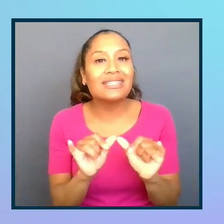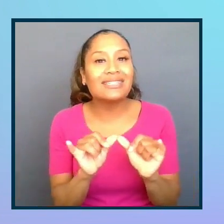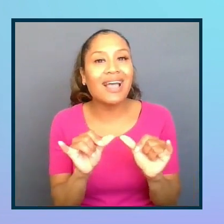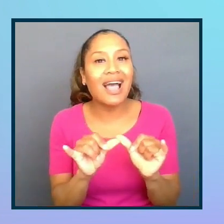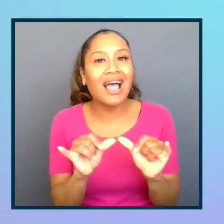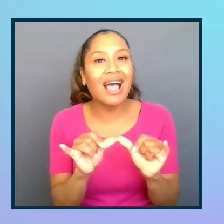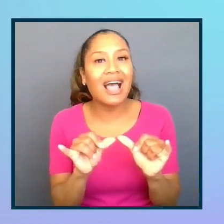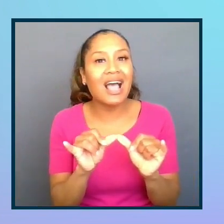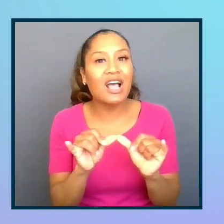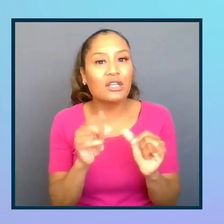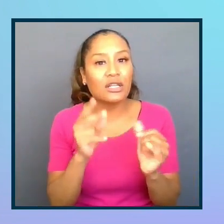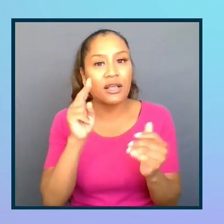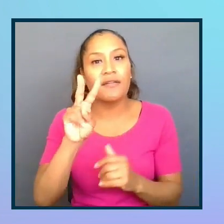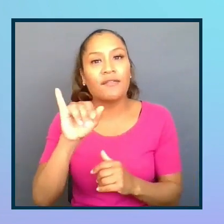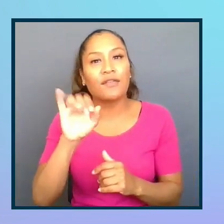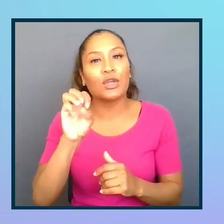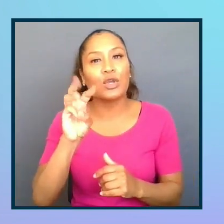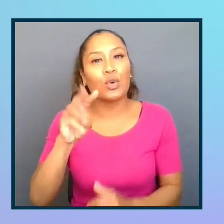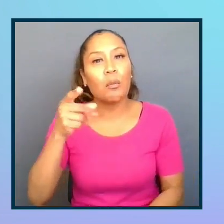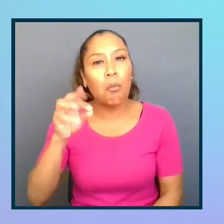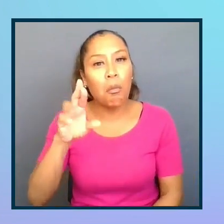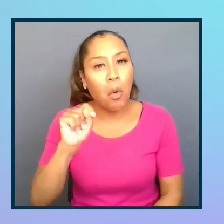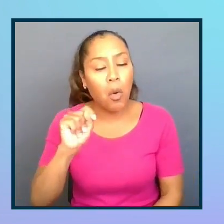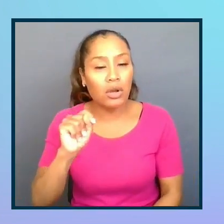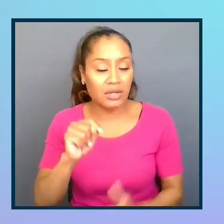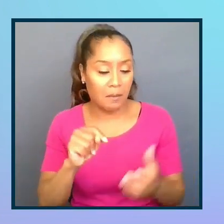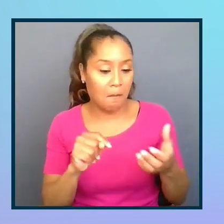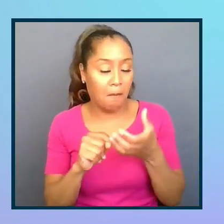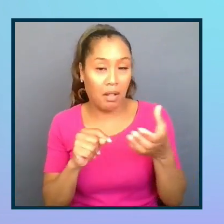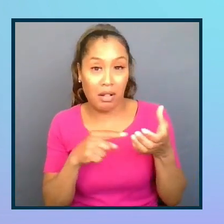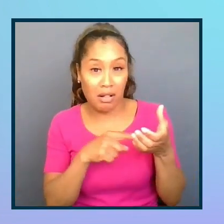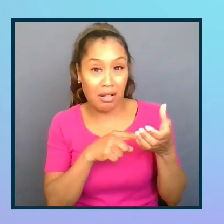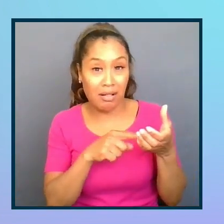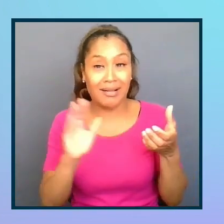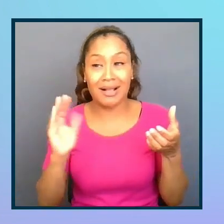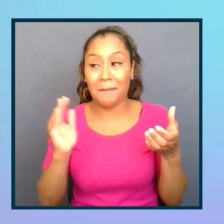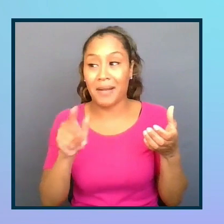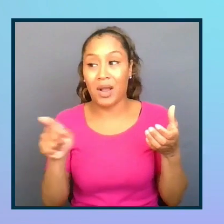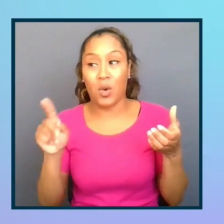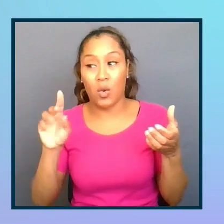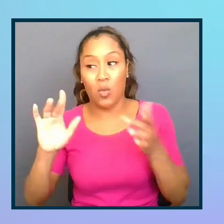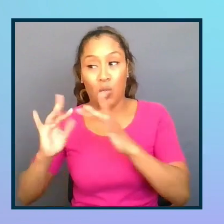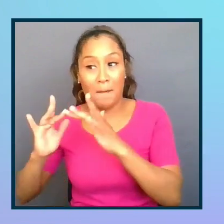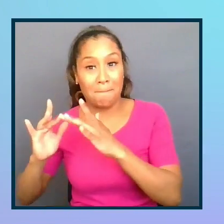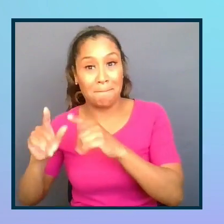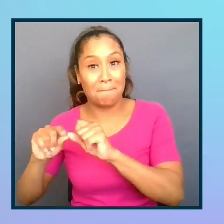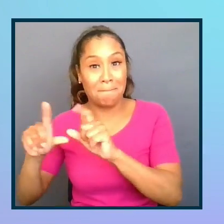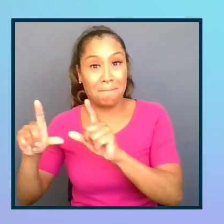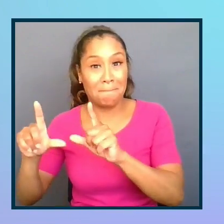on mobile devices as opposed to web, they can look quite differently,